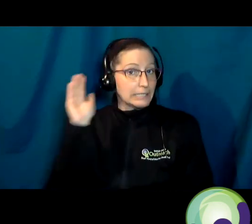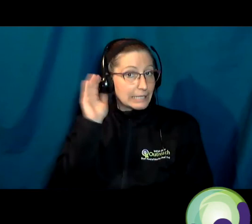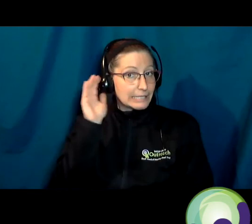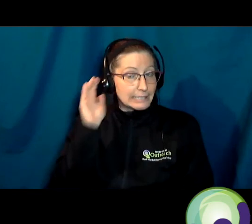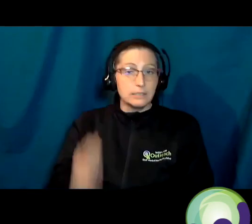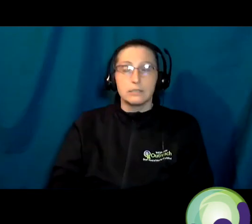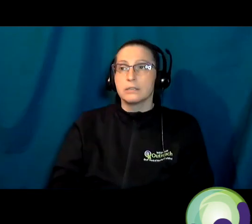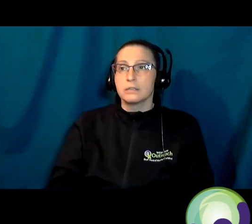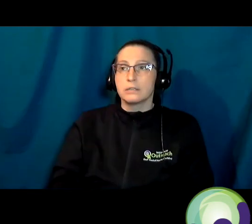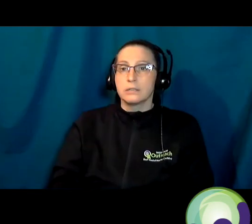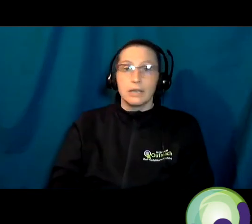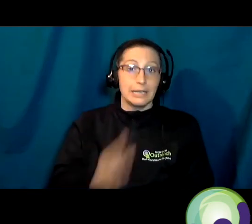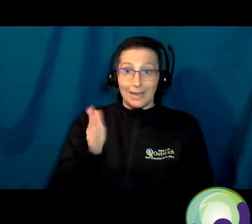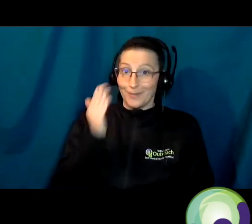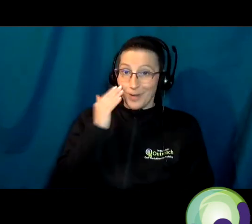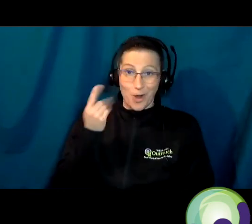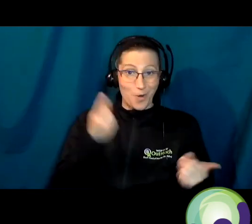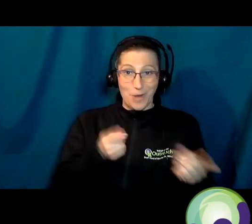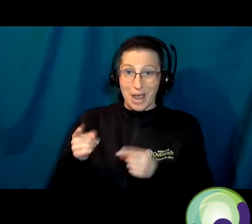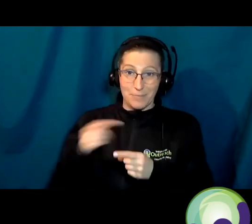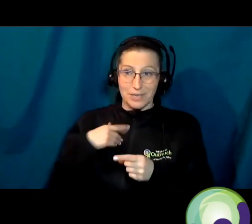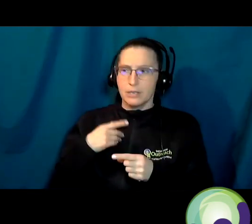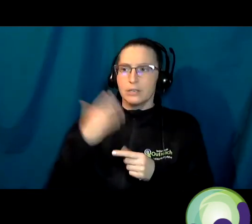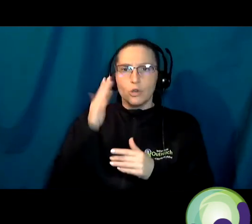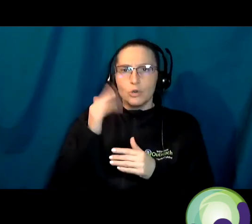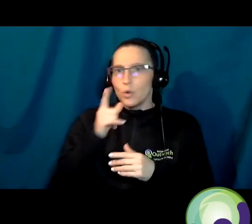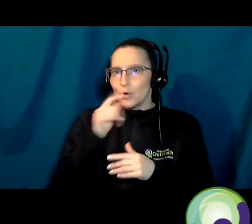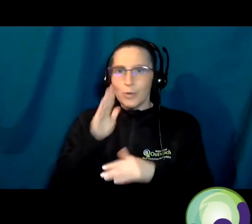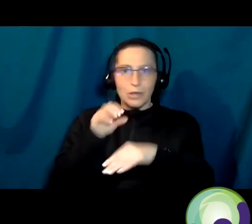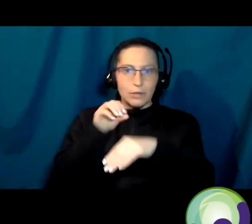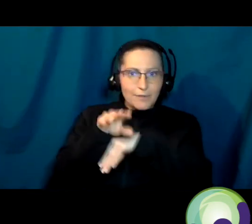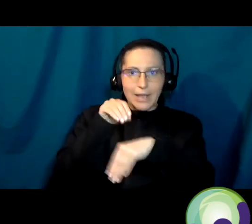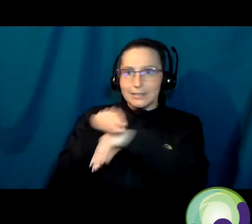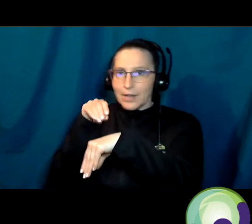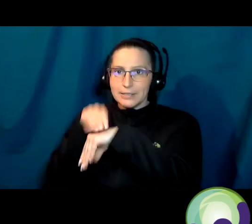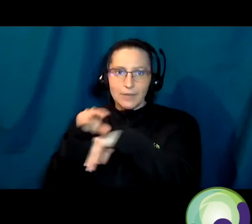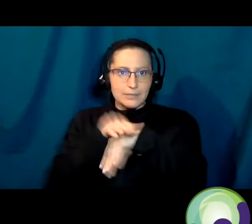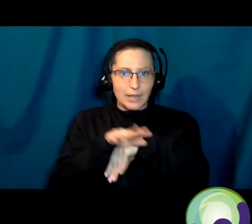you never know where you're going to get advice from your co workers on, on doing something.